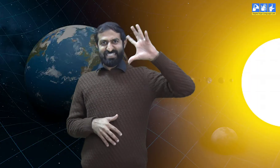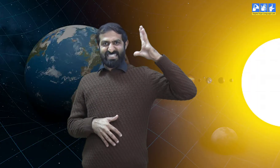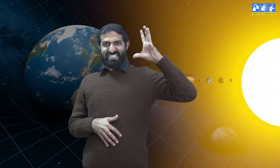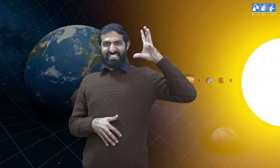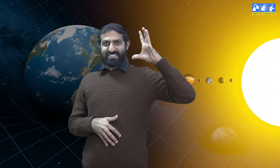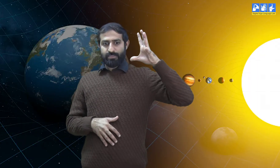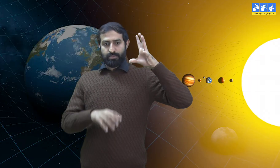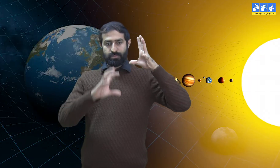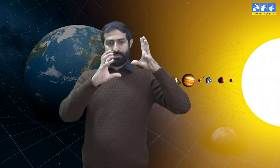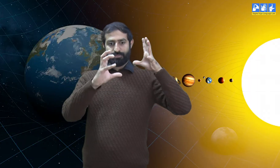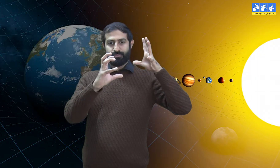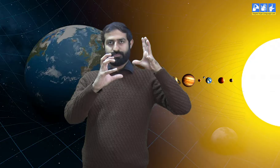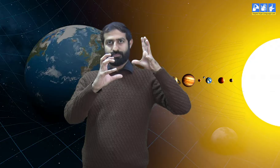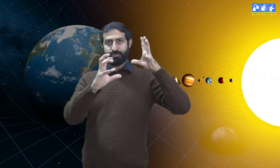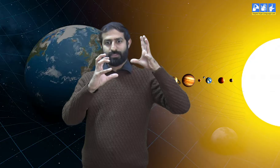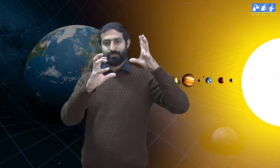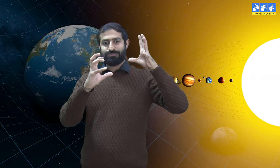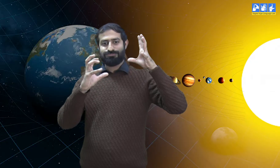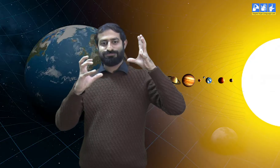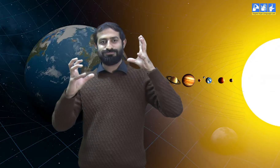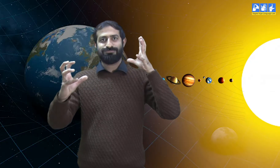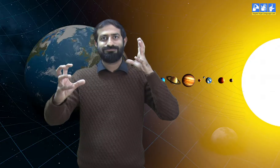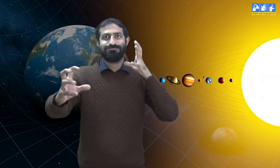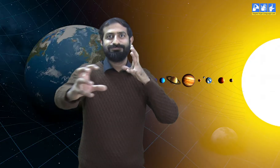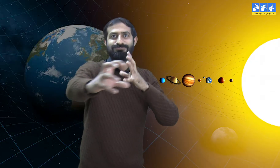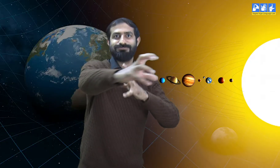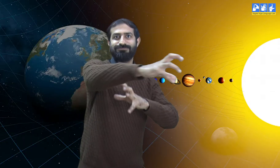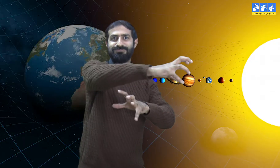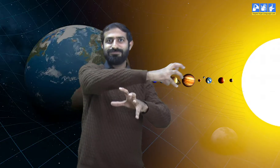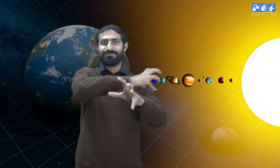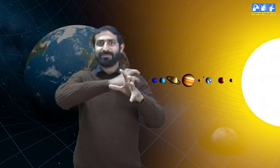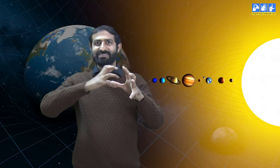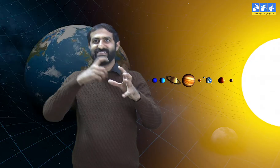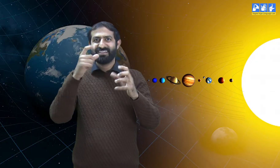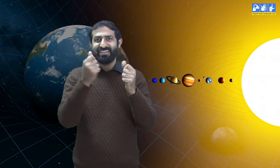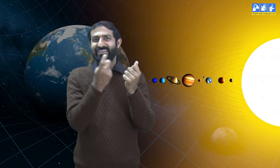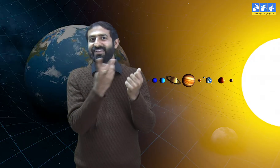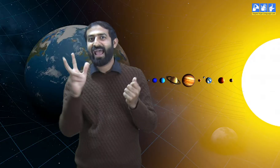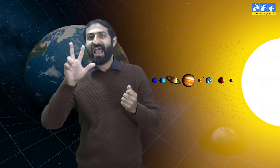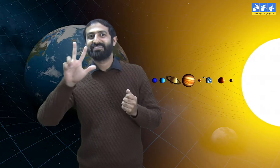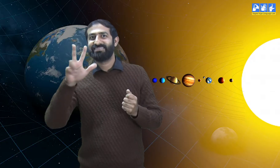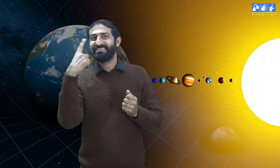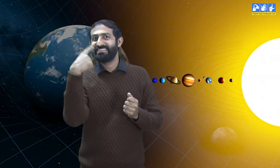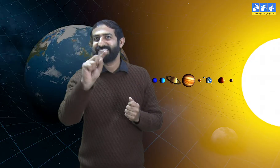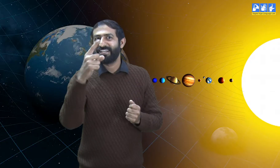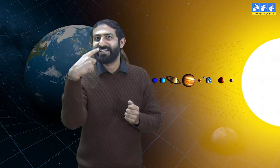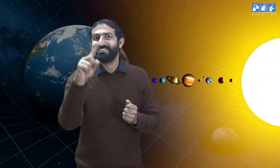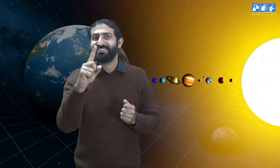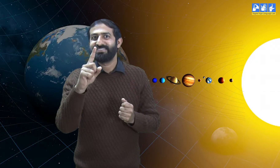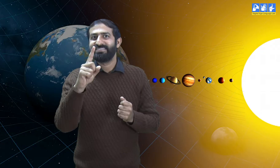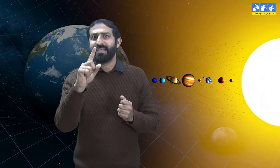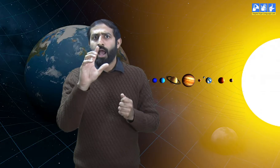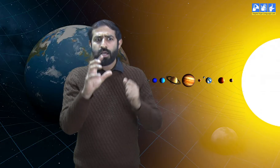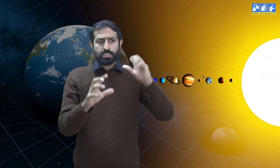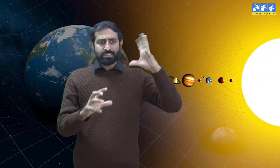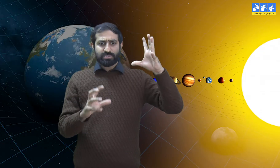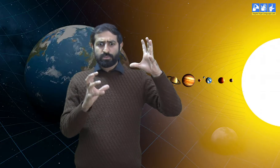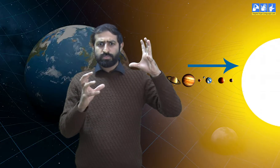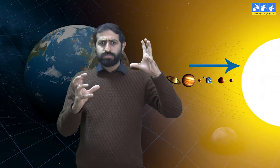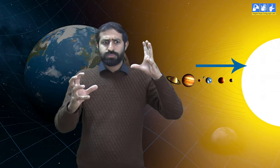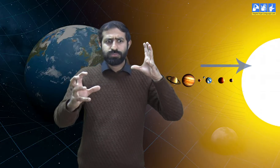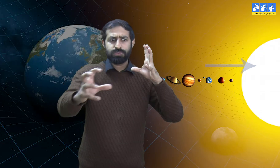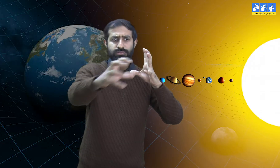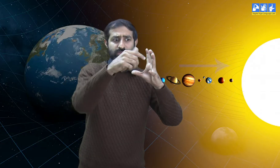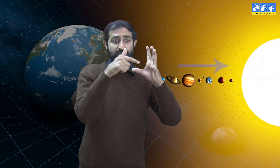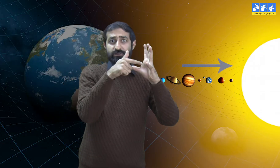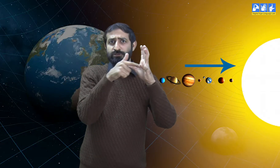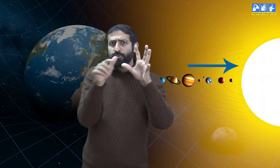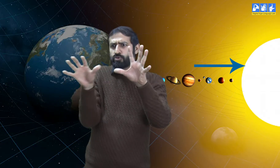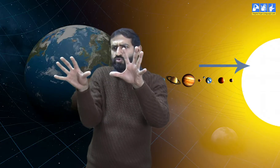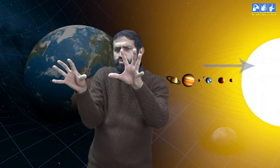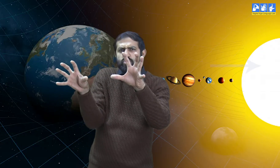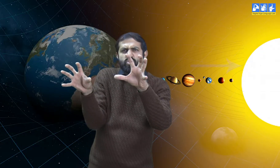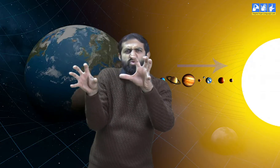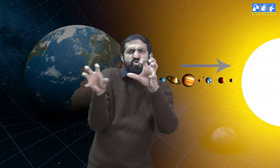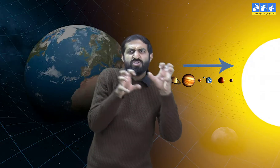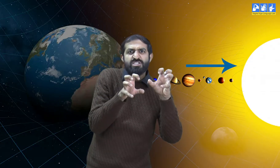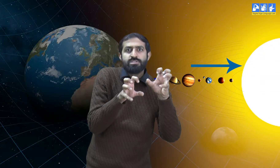That's why the Sun pulls the eight planets to stay close to it and orbit around it.